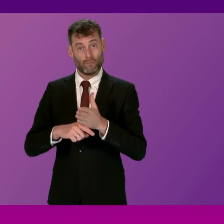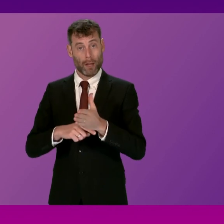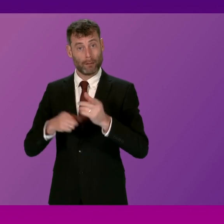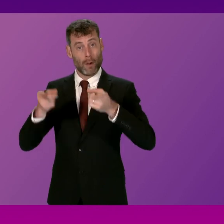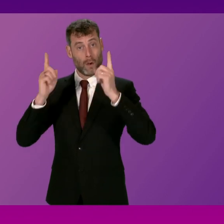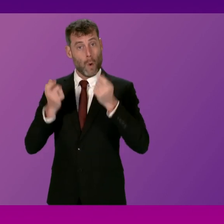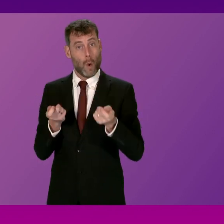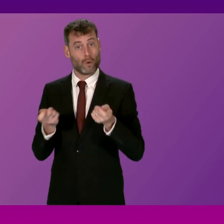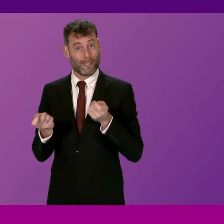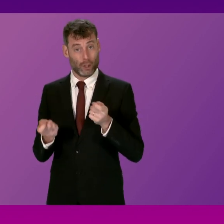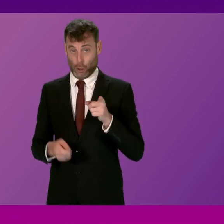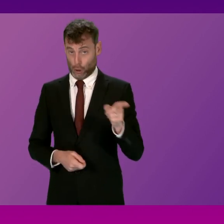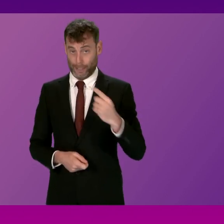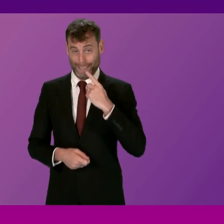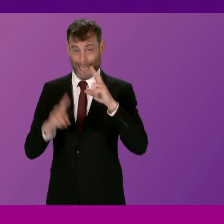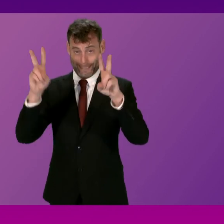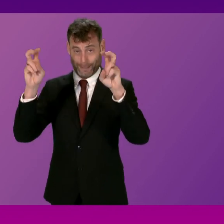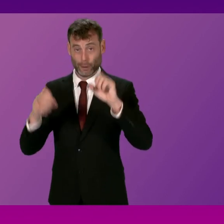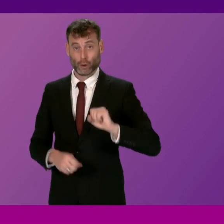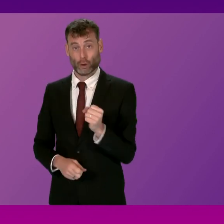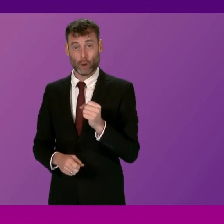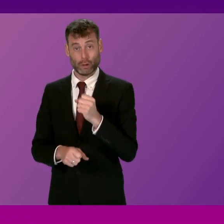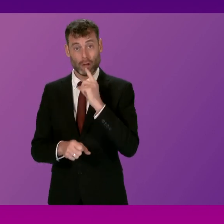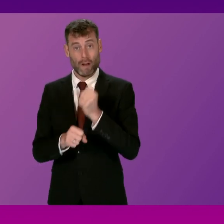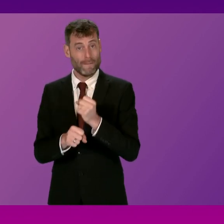“The Scottish Government has not done enough to ensure disabled people’s human rights